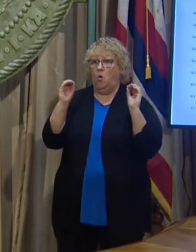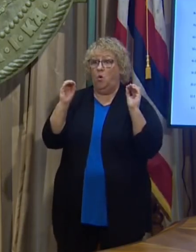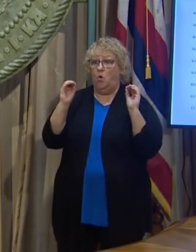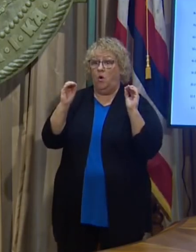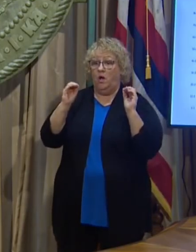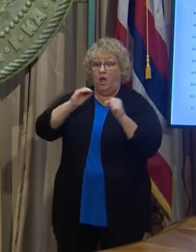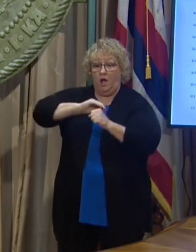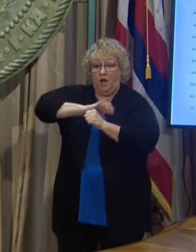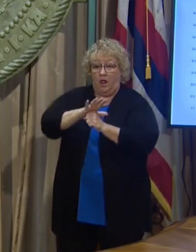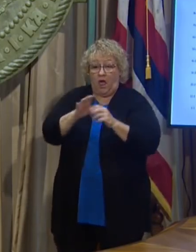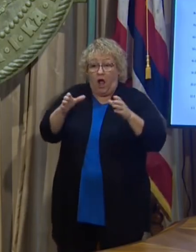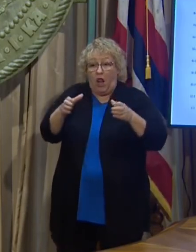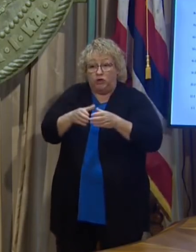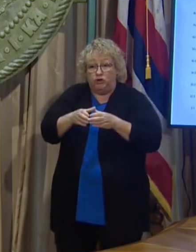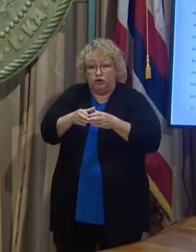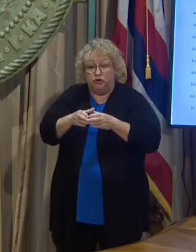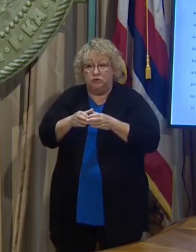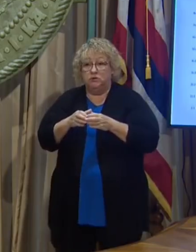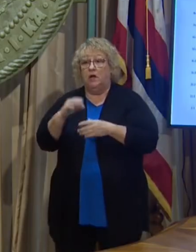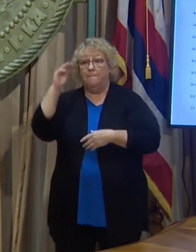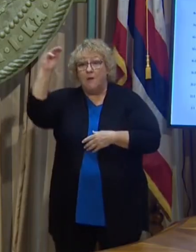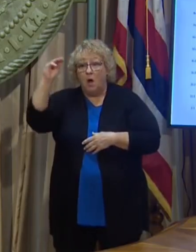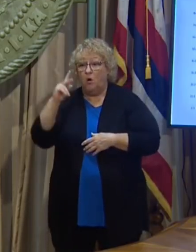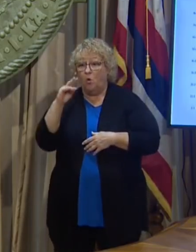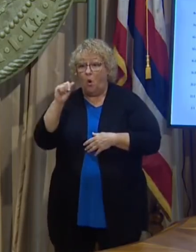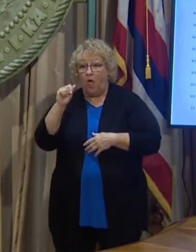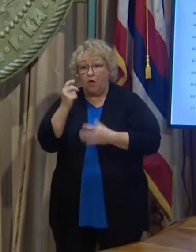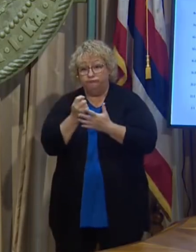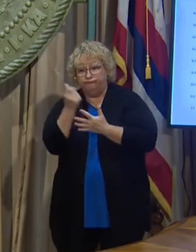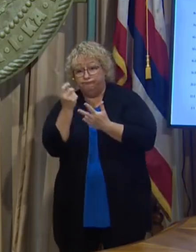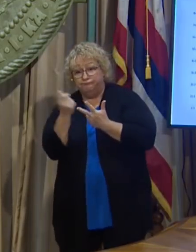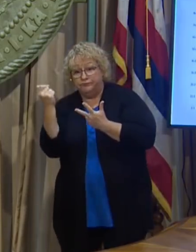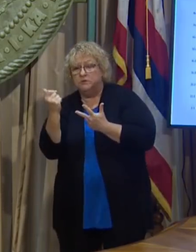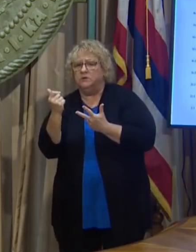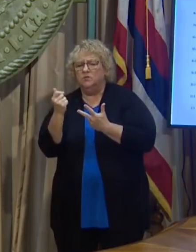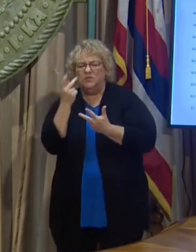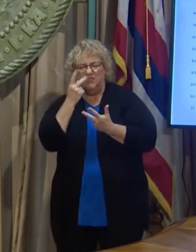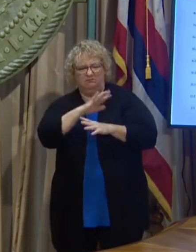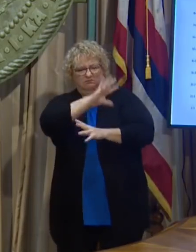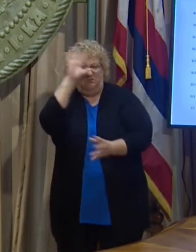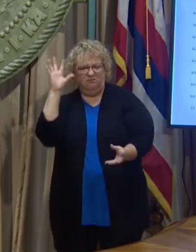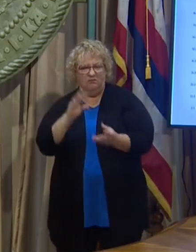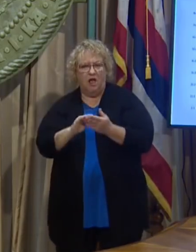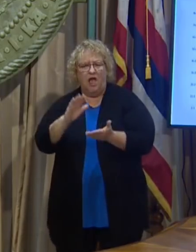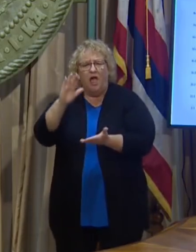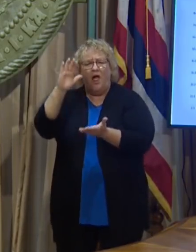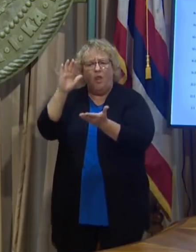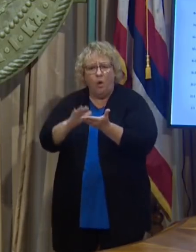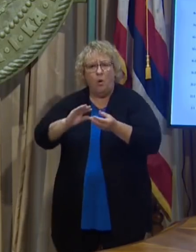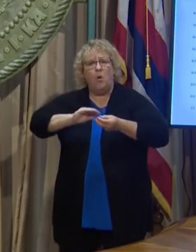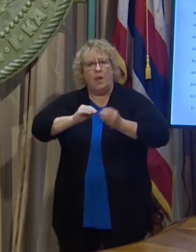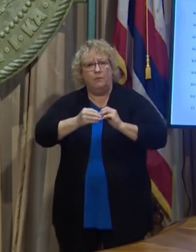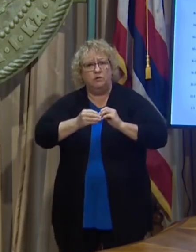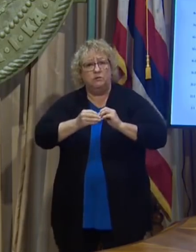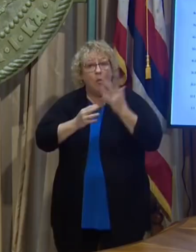SITUATIONS UNDER CONTROL. YOU CAN SEE THAT WE HAVE A VERY LOW NUMBER OF CASES OVERALL.